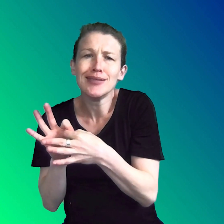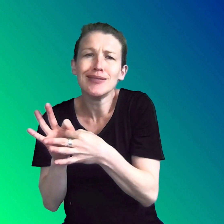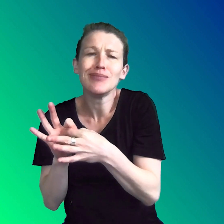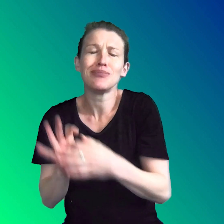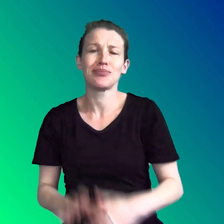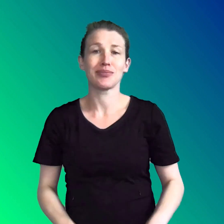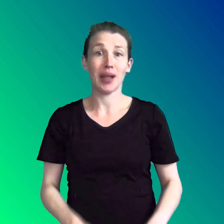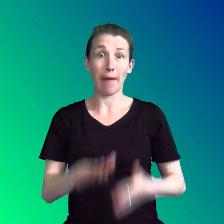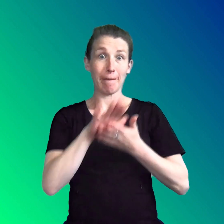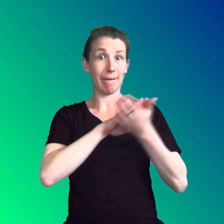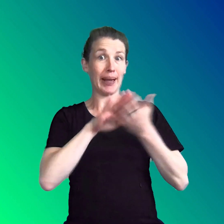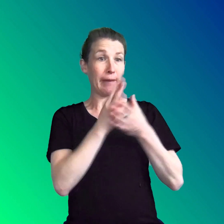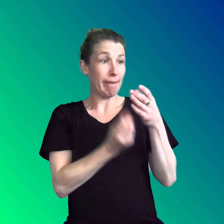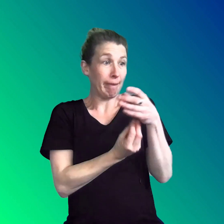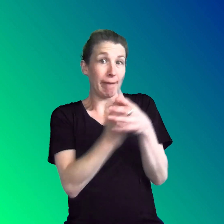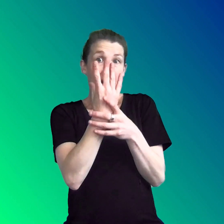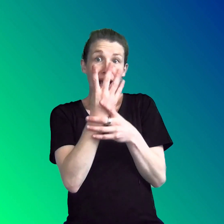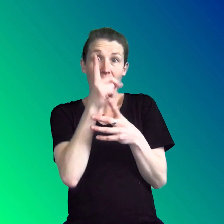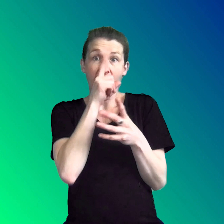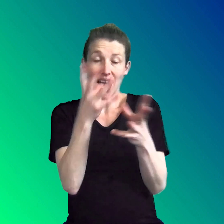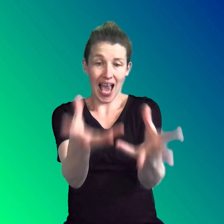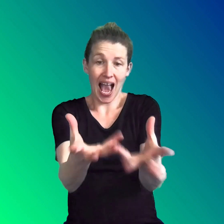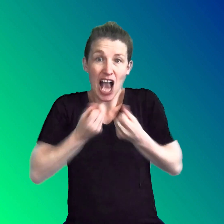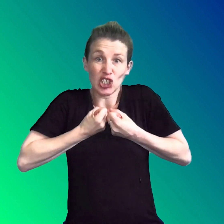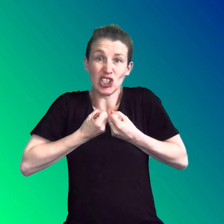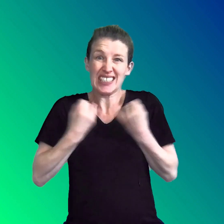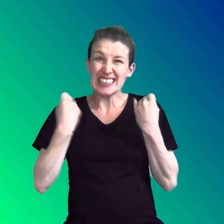Or they may be from a small and closely related group of plants.